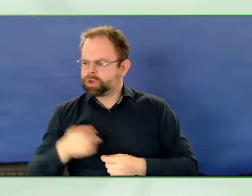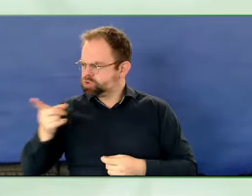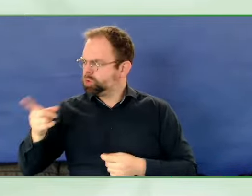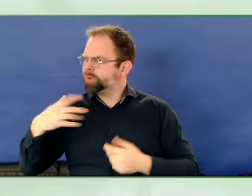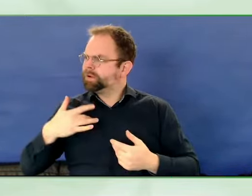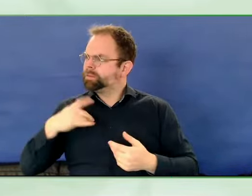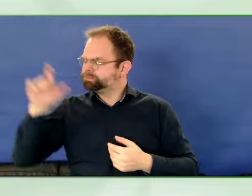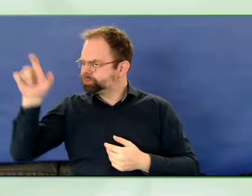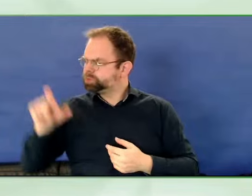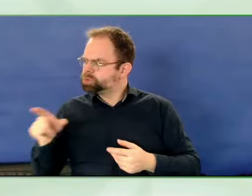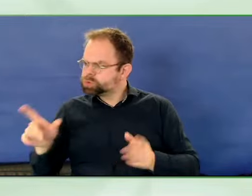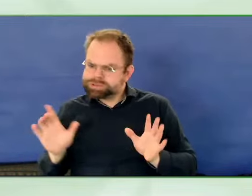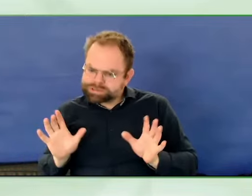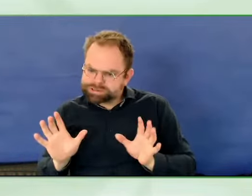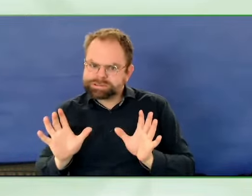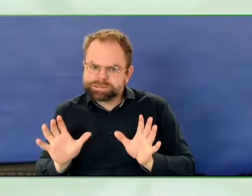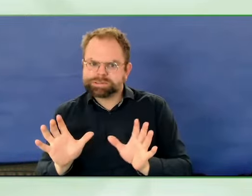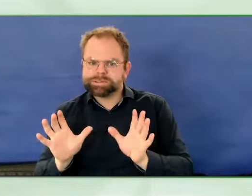Talk to venture capitalists.